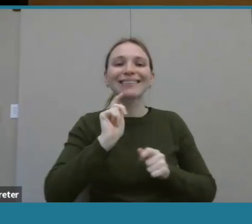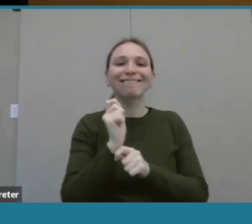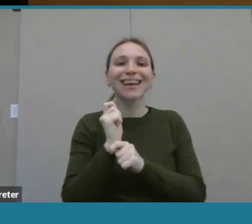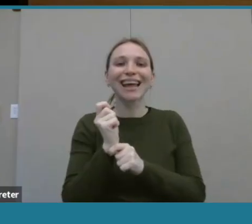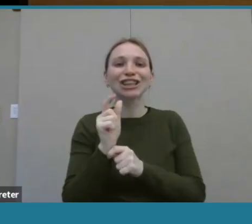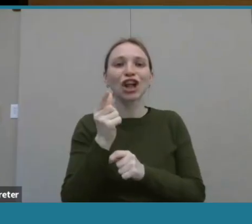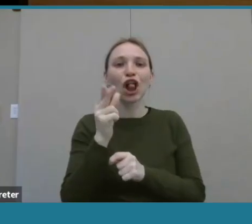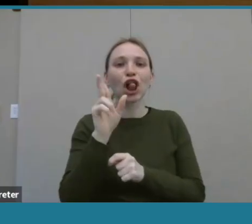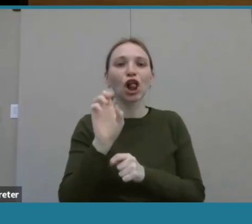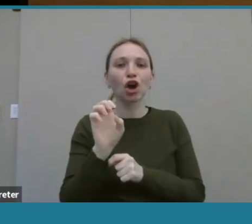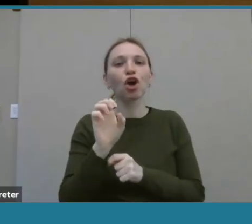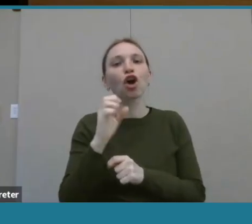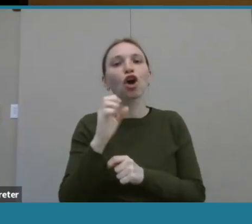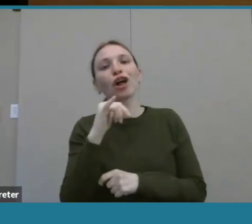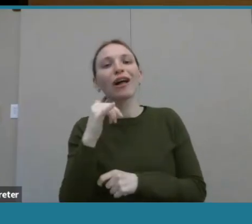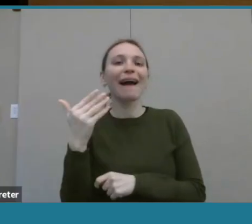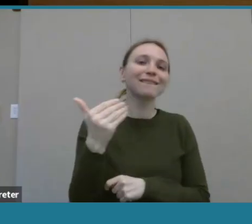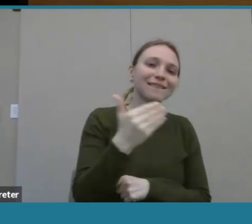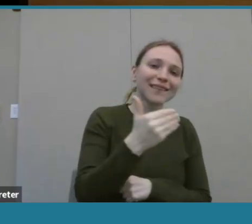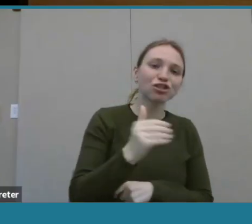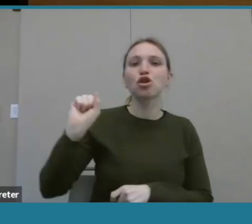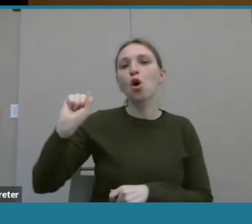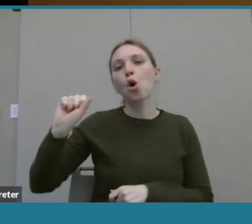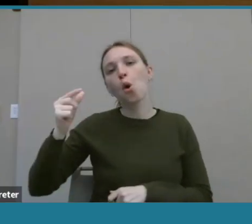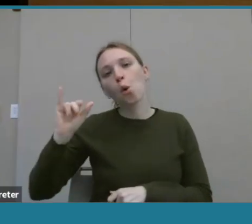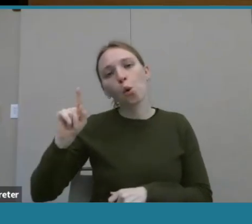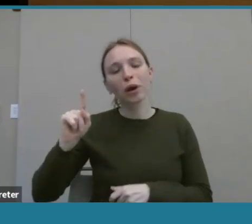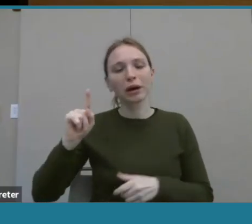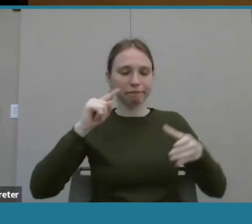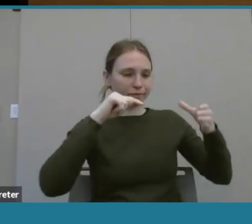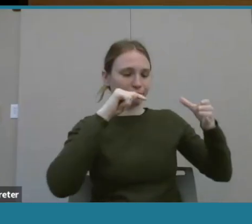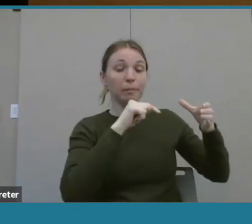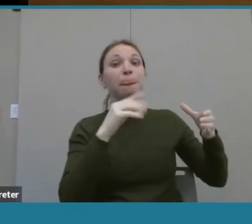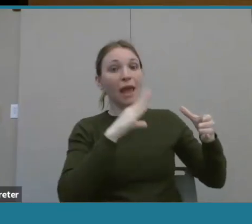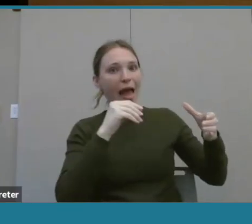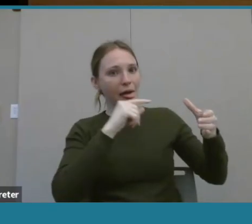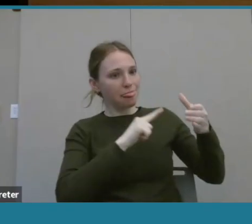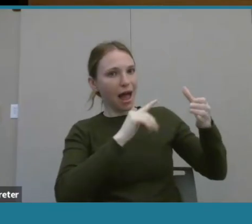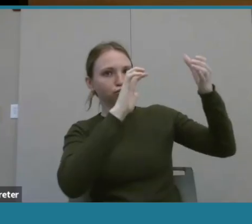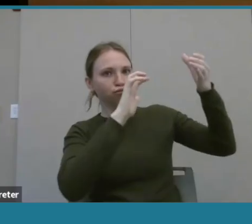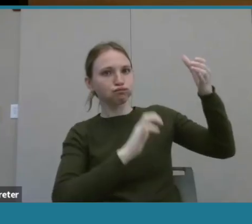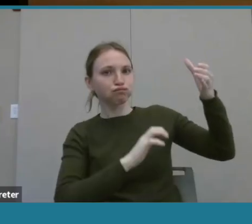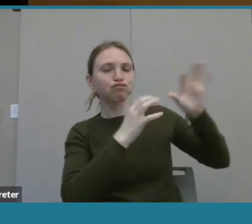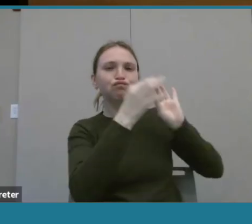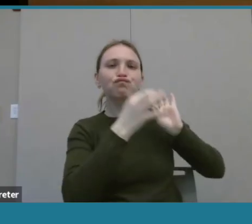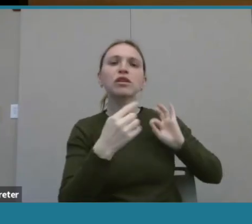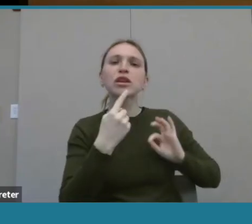And the comment, or the content underneath that, talks about how our seals get a variety of fish as part of their vet-approved diet.